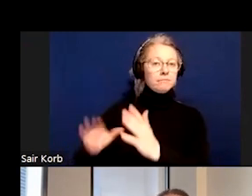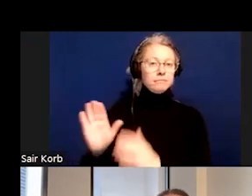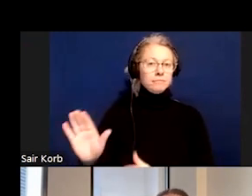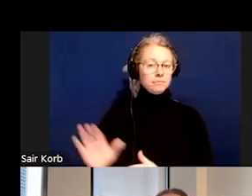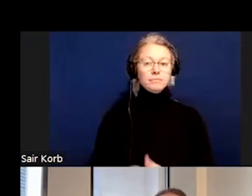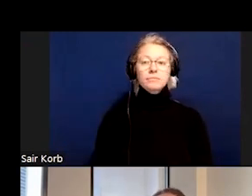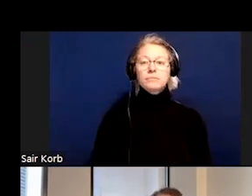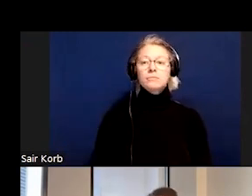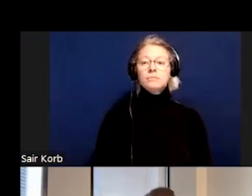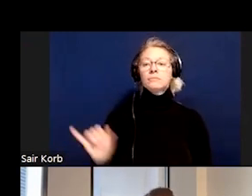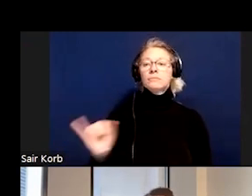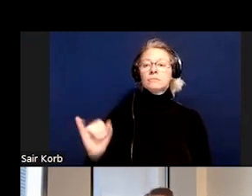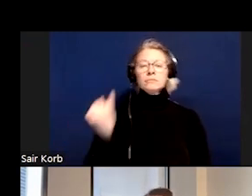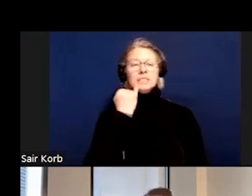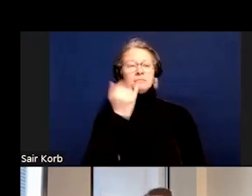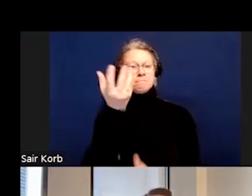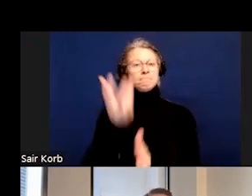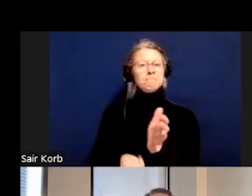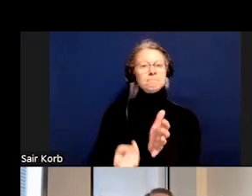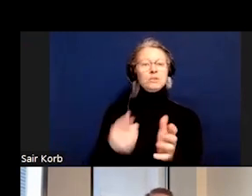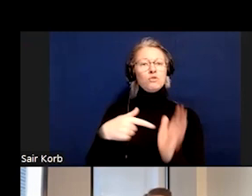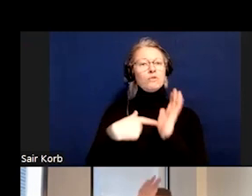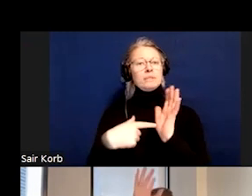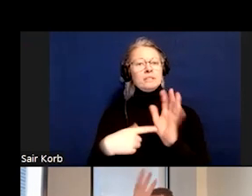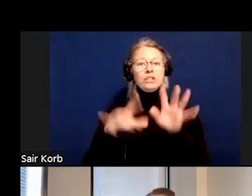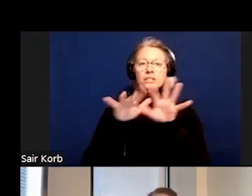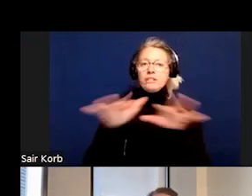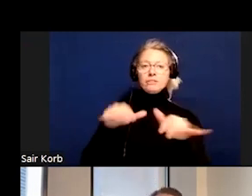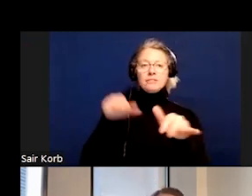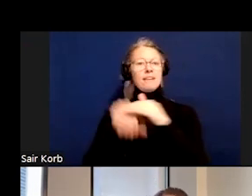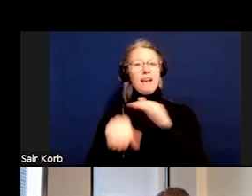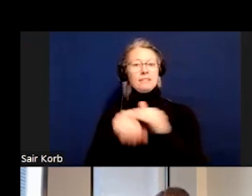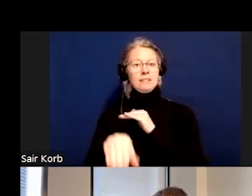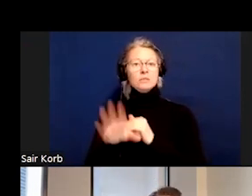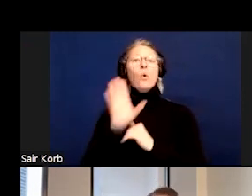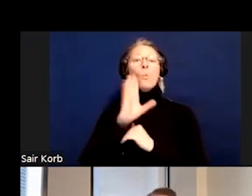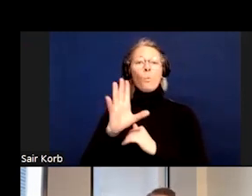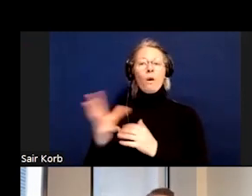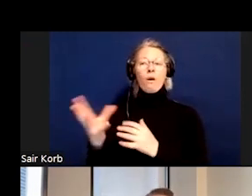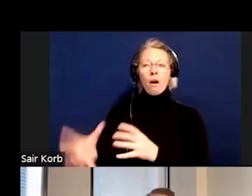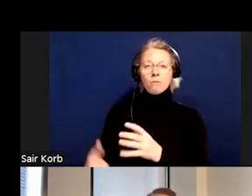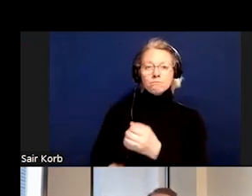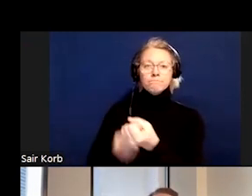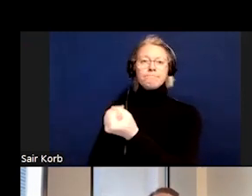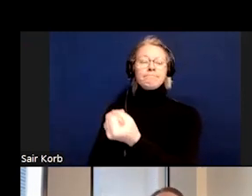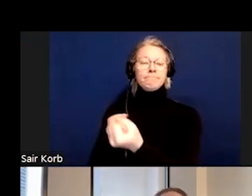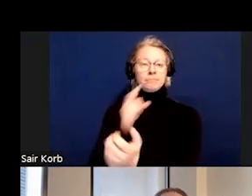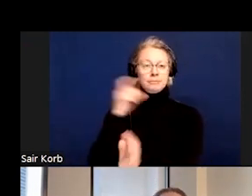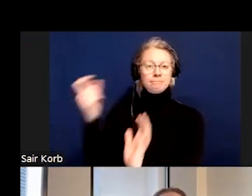gaps in representation, diversity and access to arts experiences in Calgary. The program